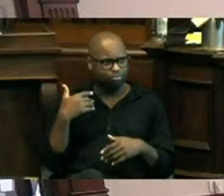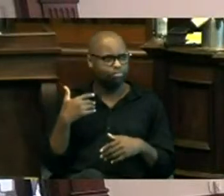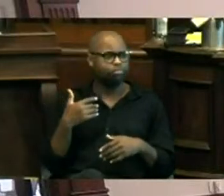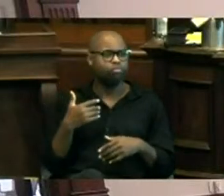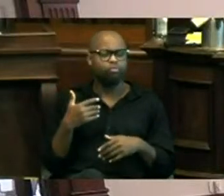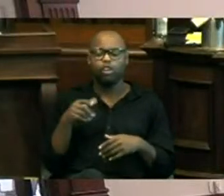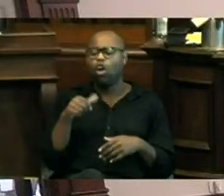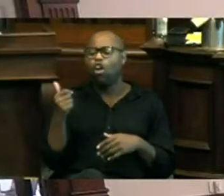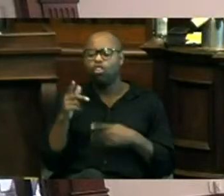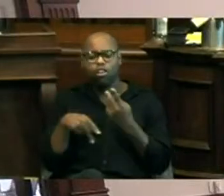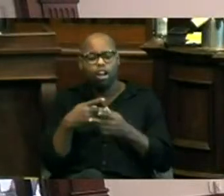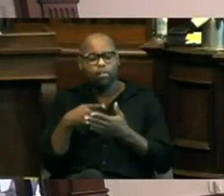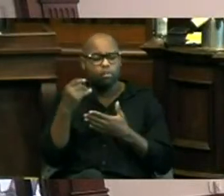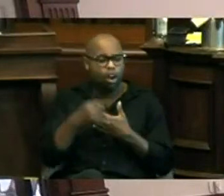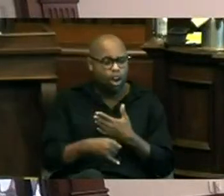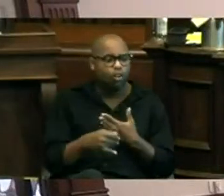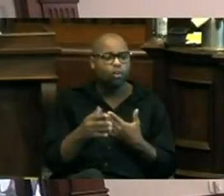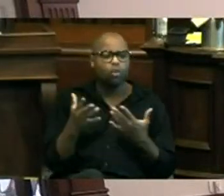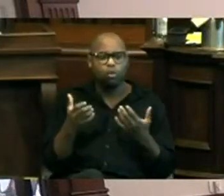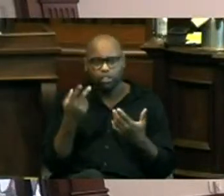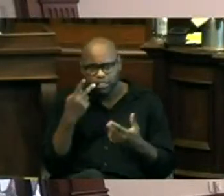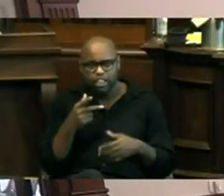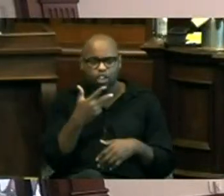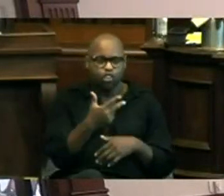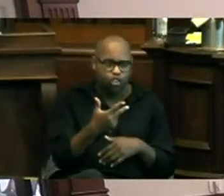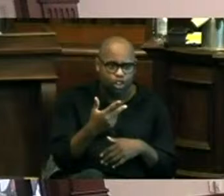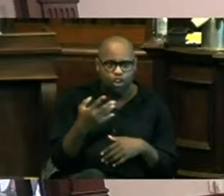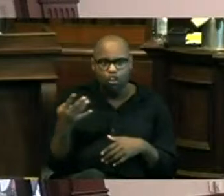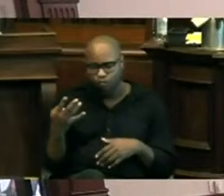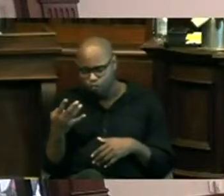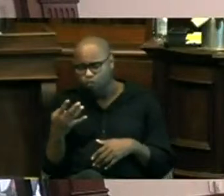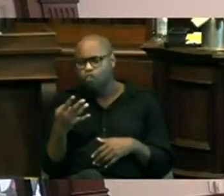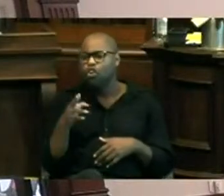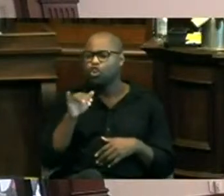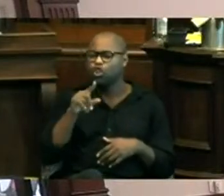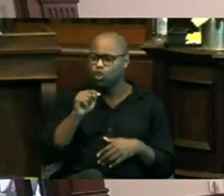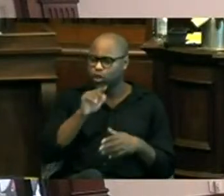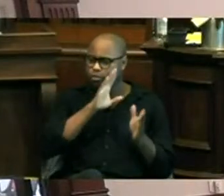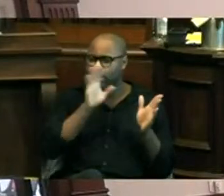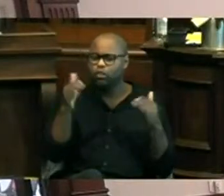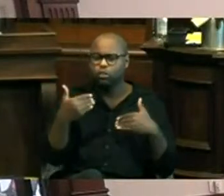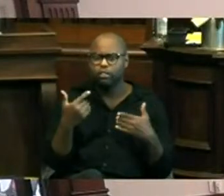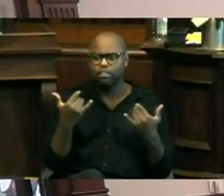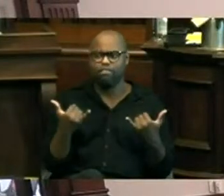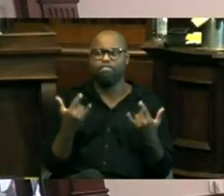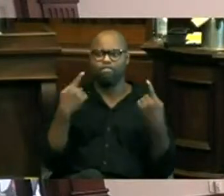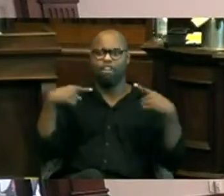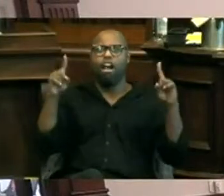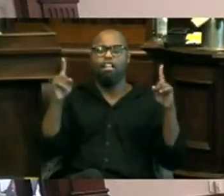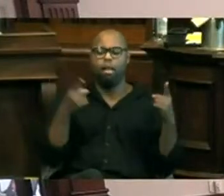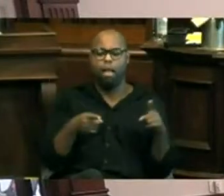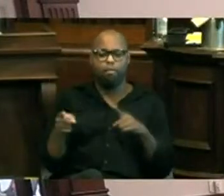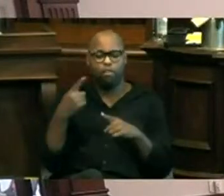we talked about this in the past with other projects that we would like to see. Three and